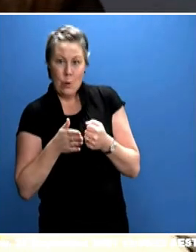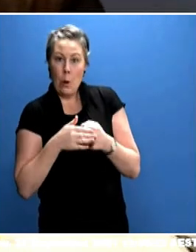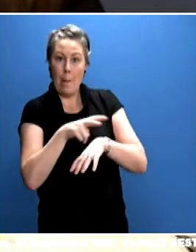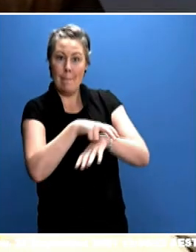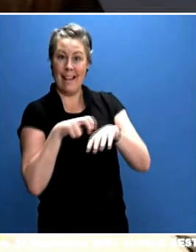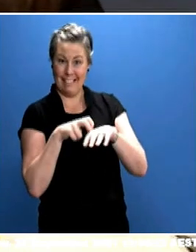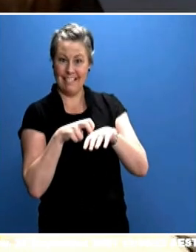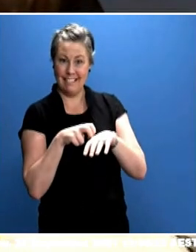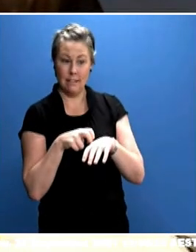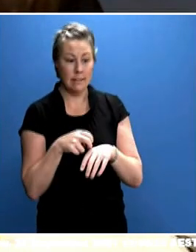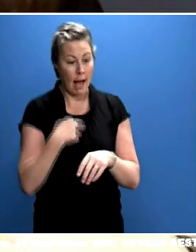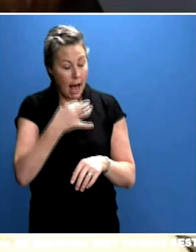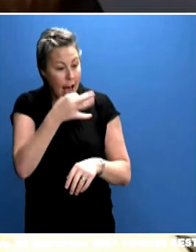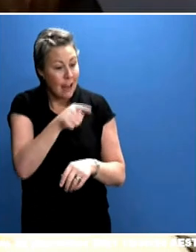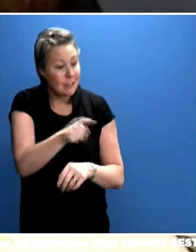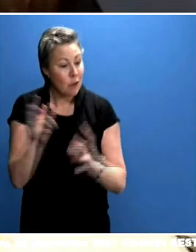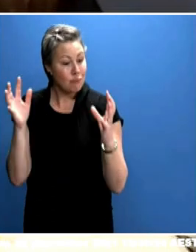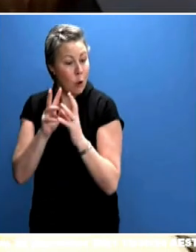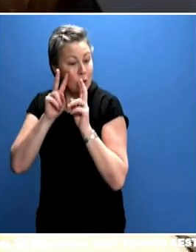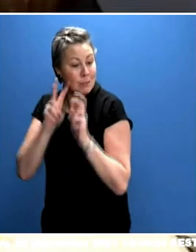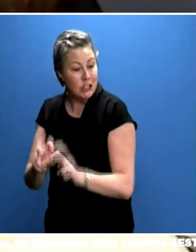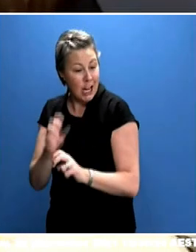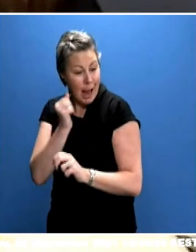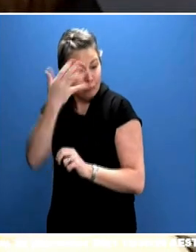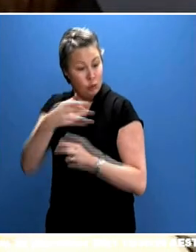tell you one of the recommendations from that Royal Commission, they wouldn't be able to.